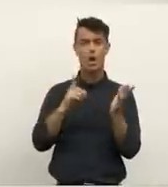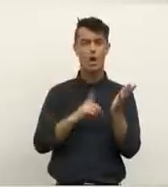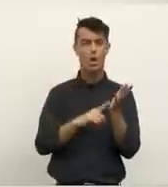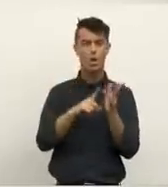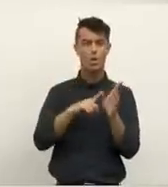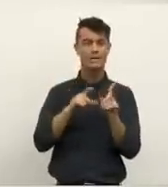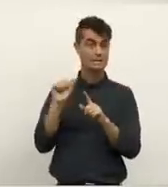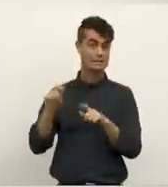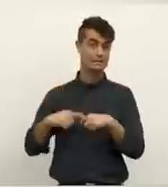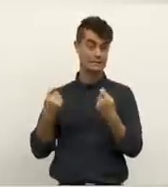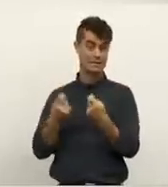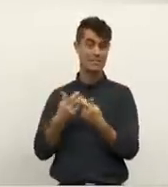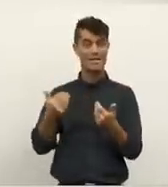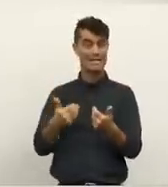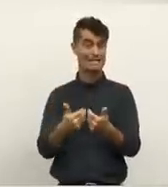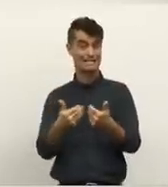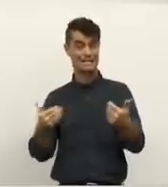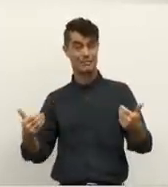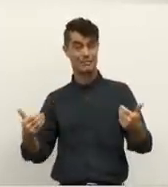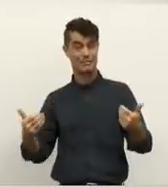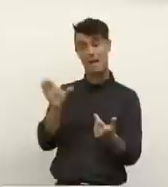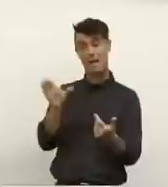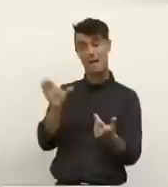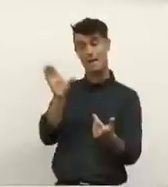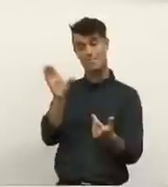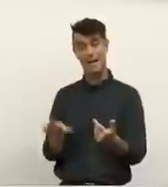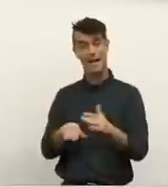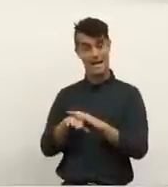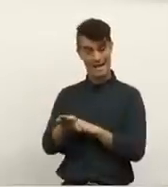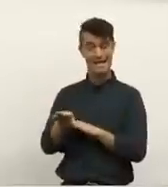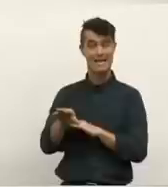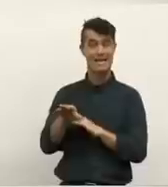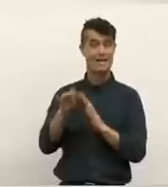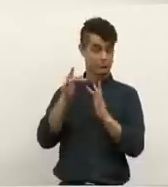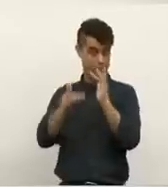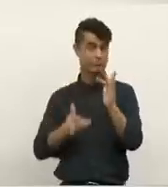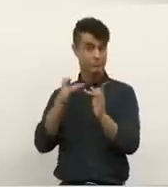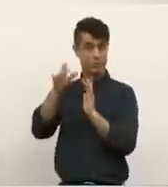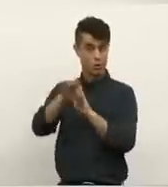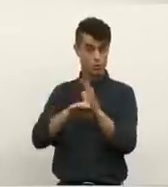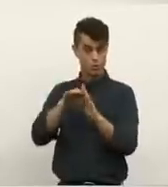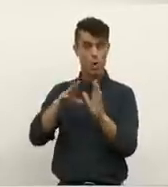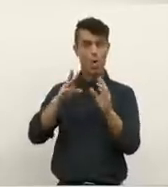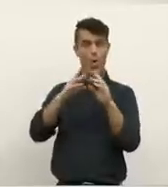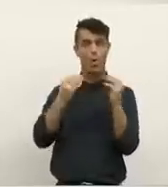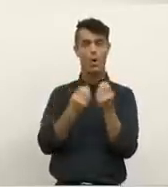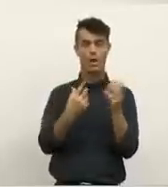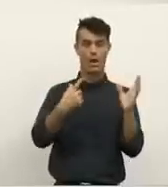was to create a separate section in our system where all our AT information's stored.